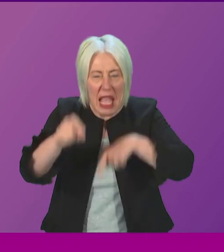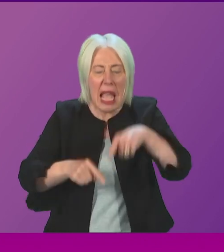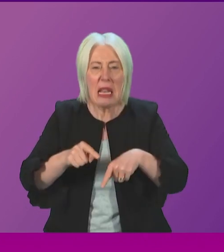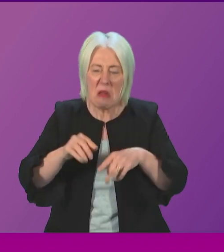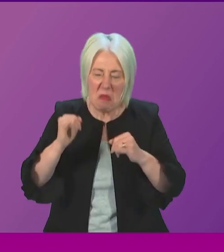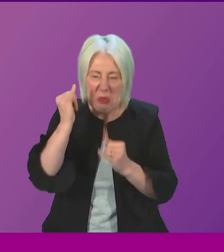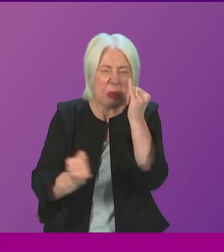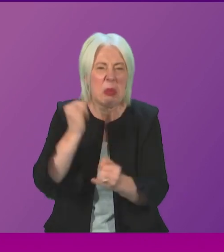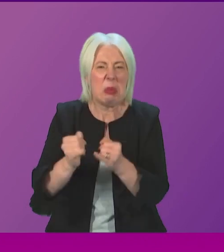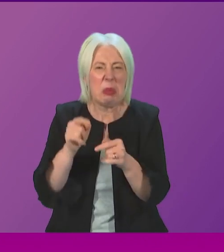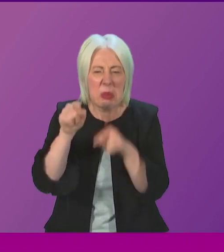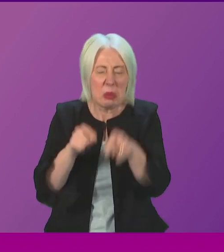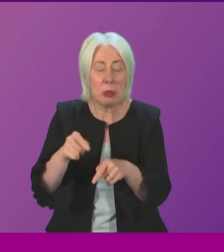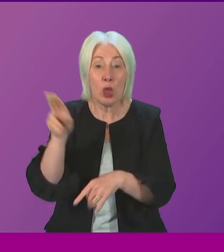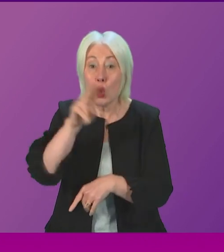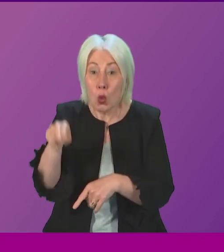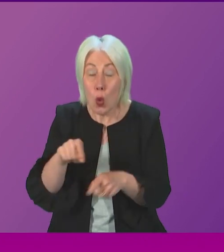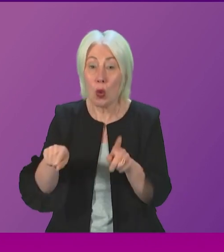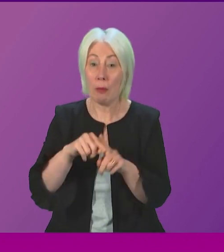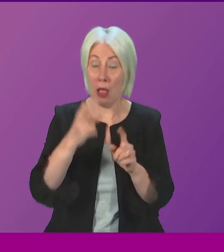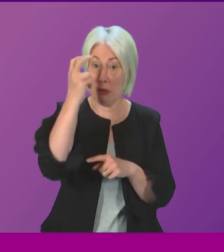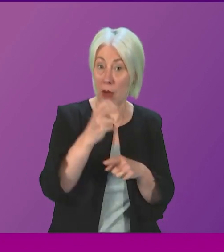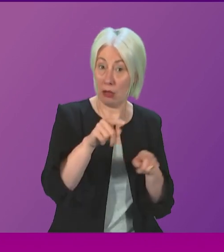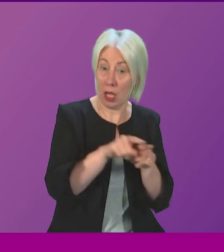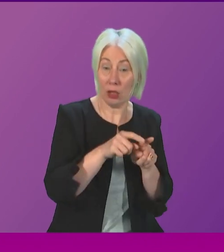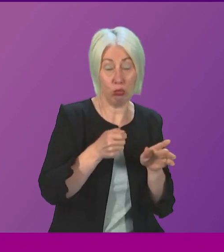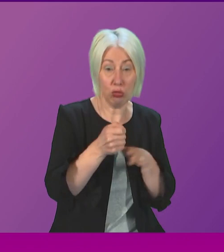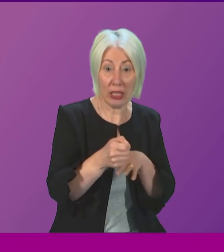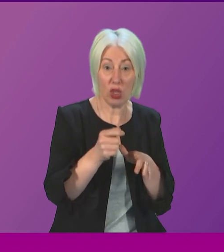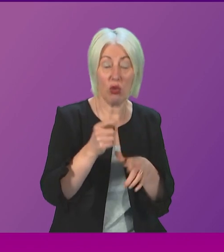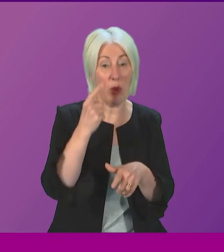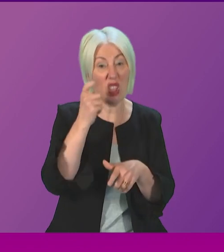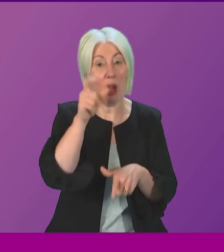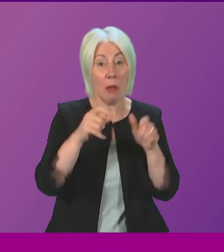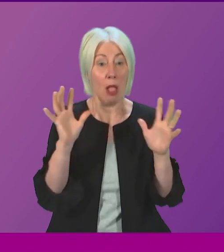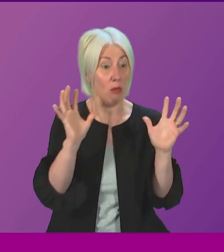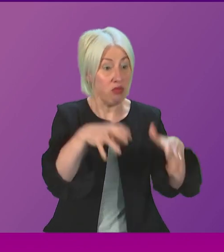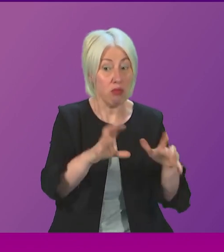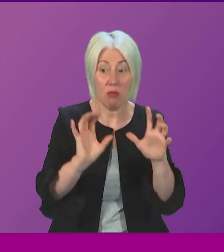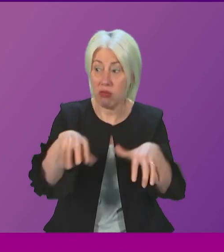in schools and on public transport, and in other places where young people gather, that has been posted online.